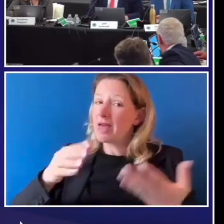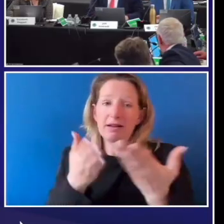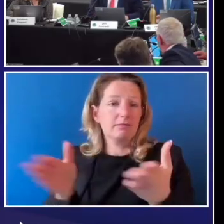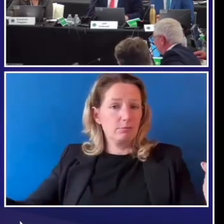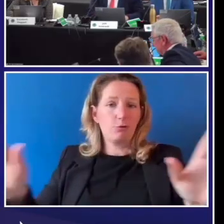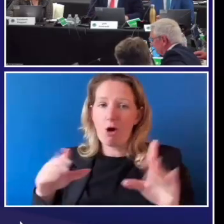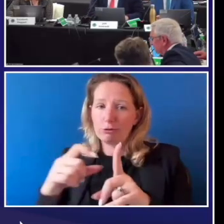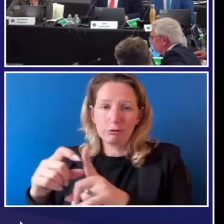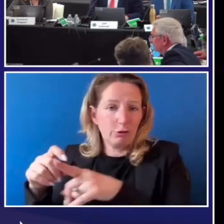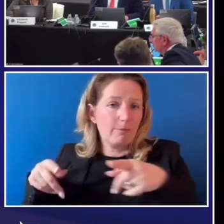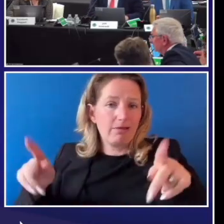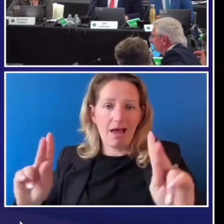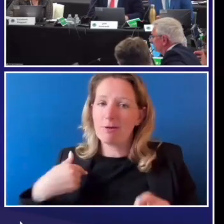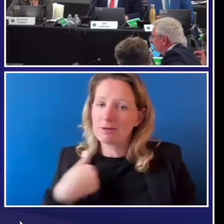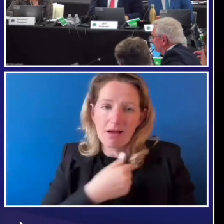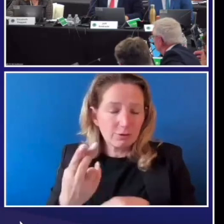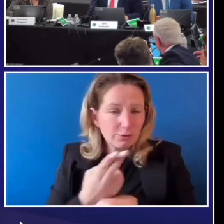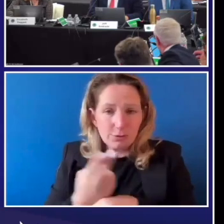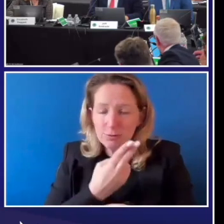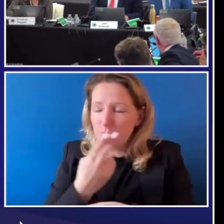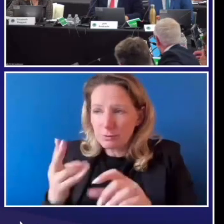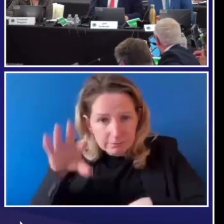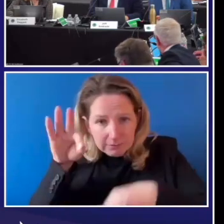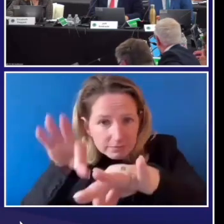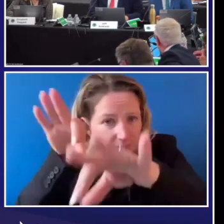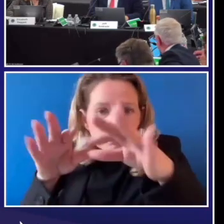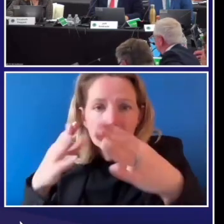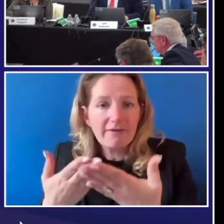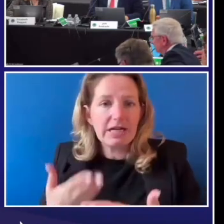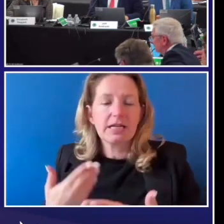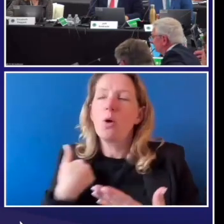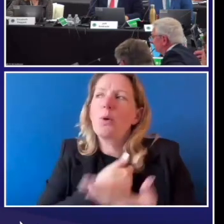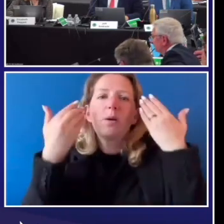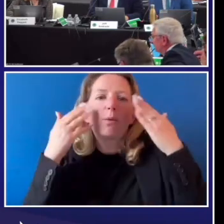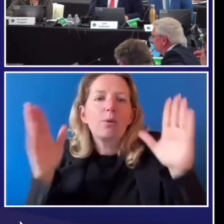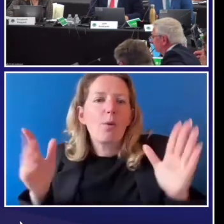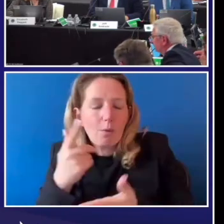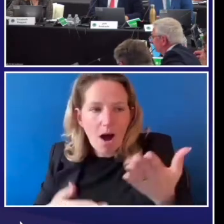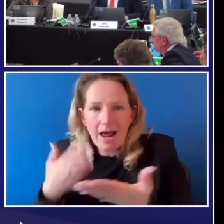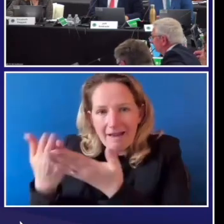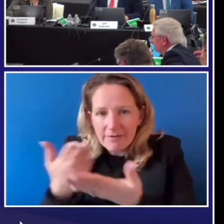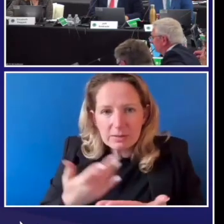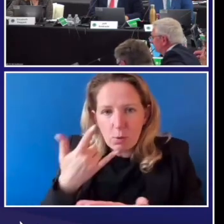We don't necessarily know what that evidence will look like in every case, right? So we want to be careful, uh, that, you know,